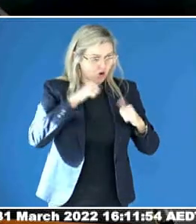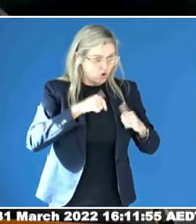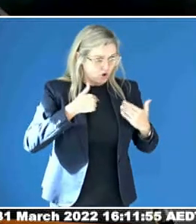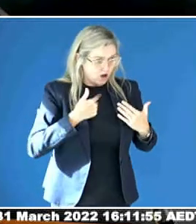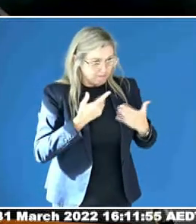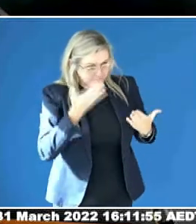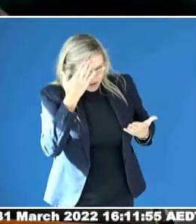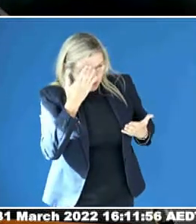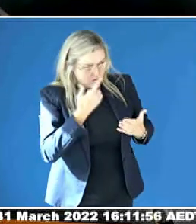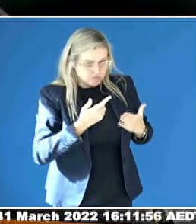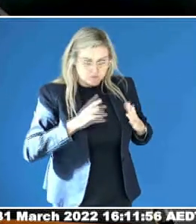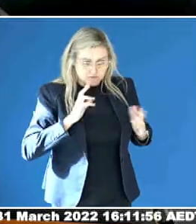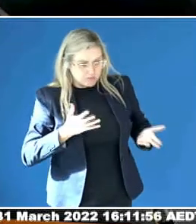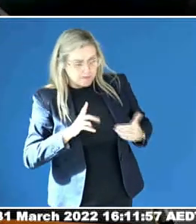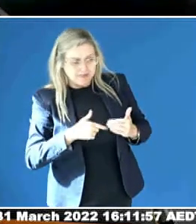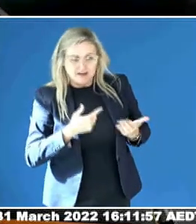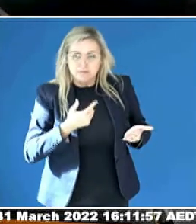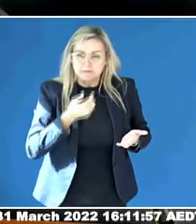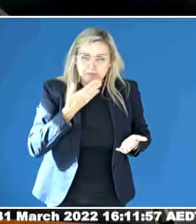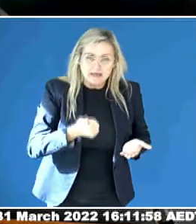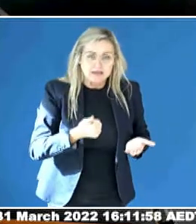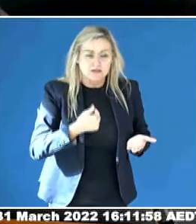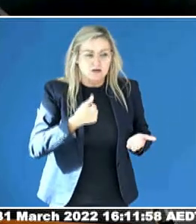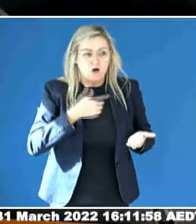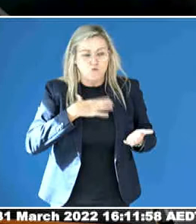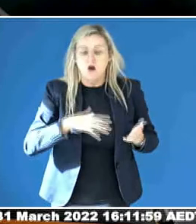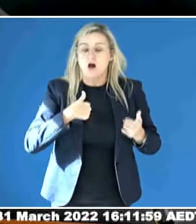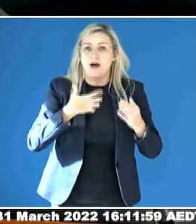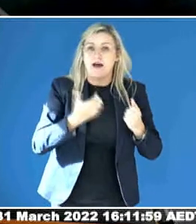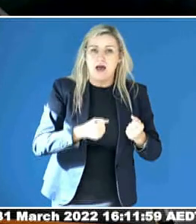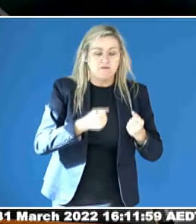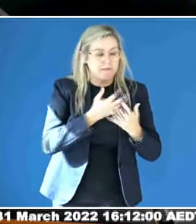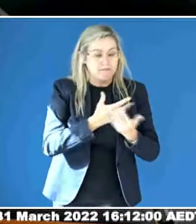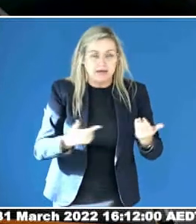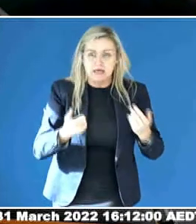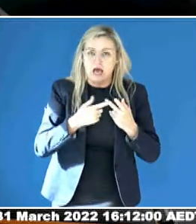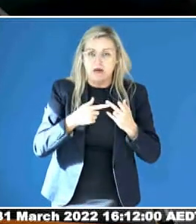"Nikita Williams", ASD, ADHD, CPTSD. Human Being. Thank you.